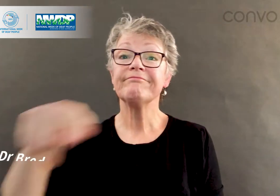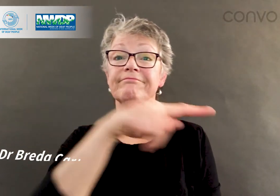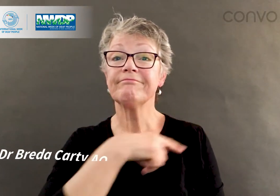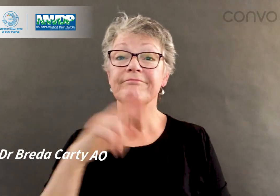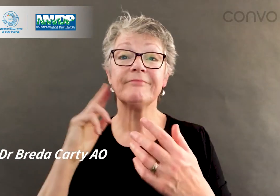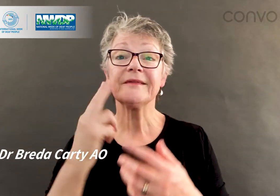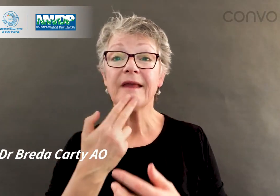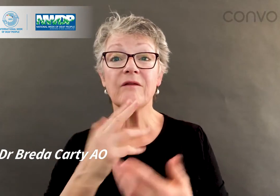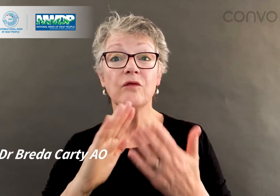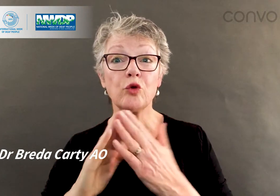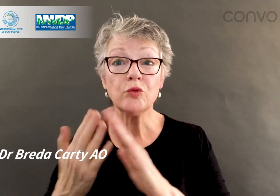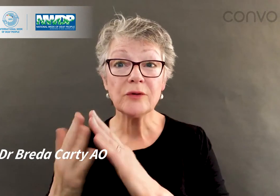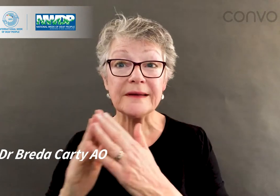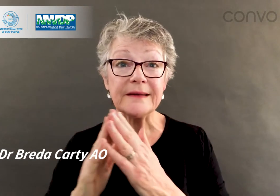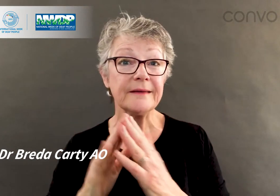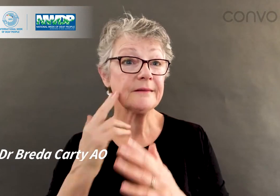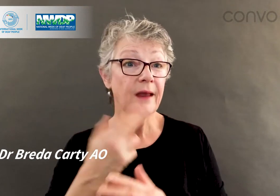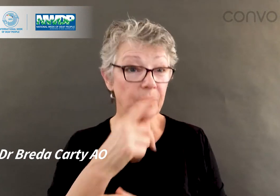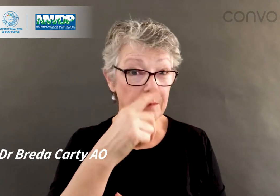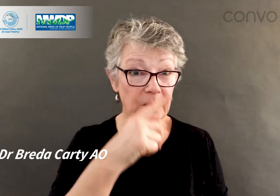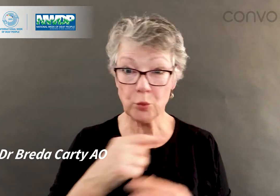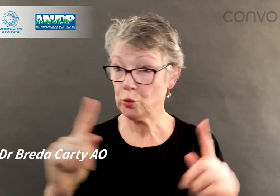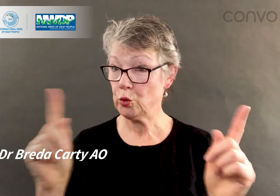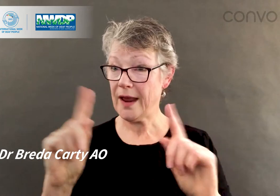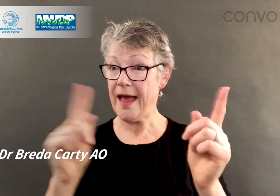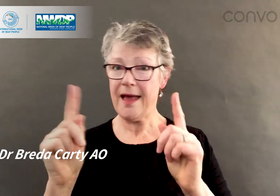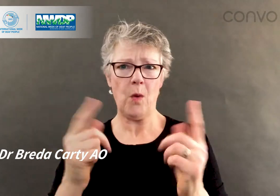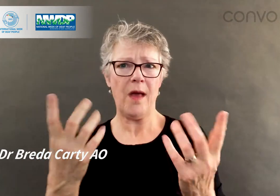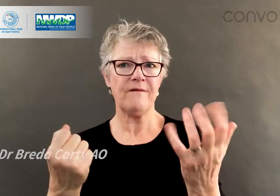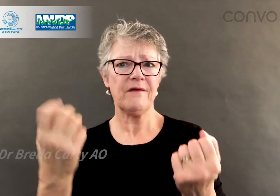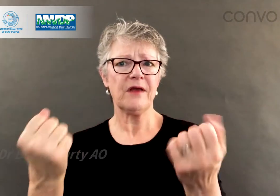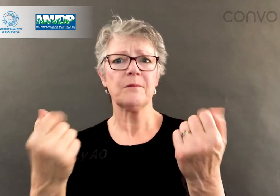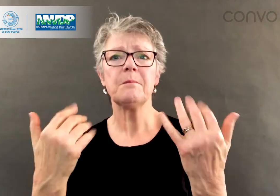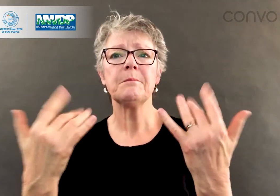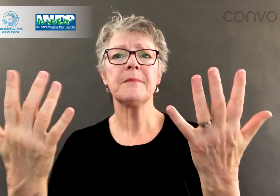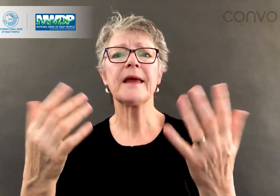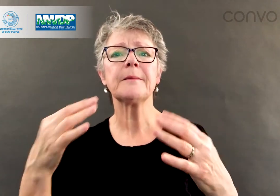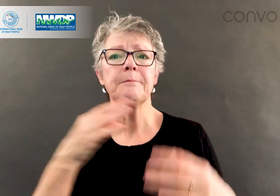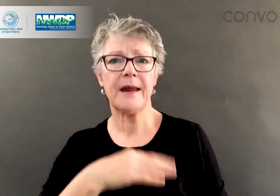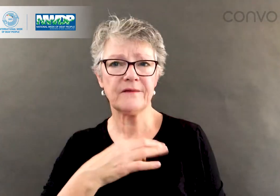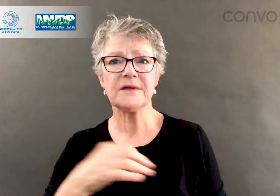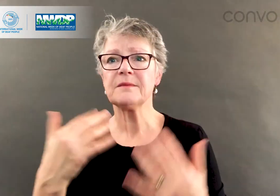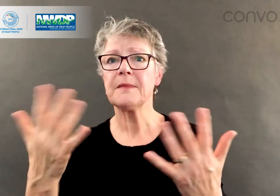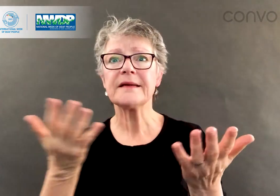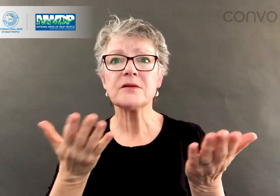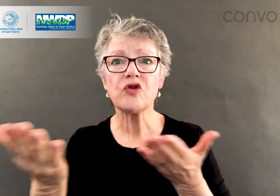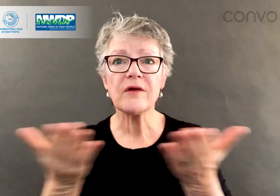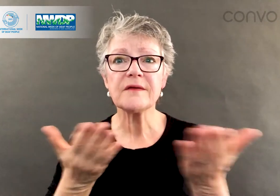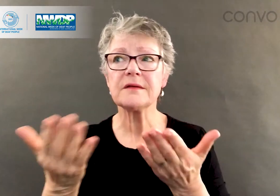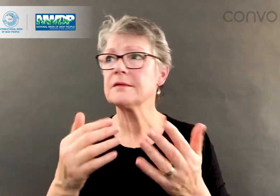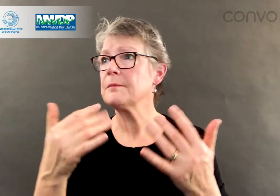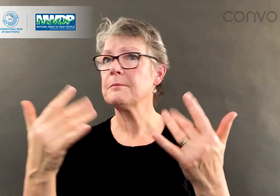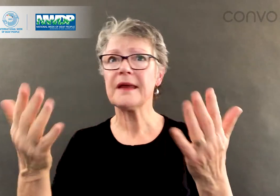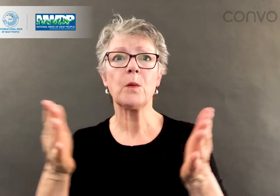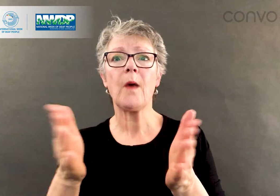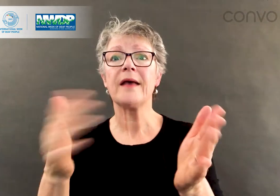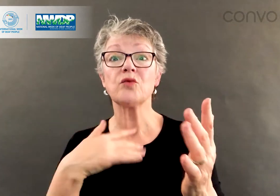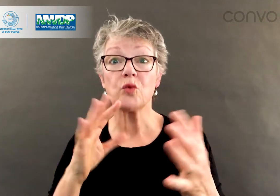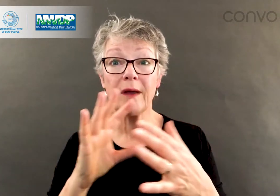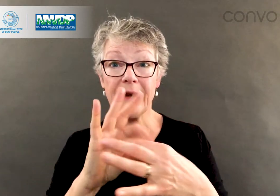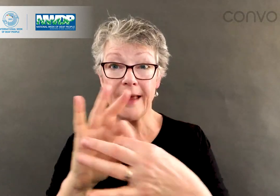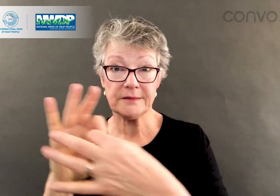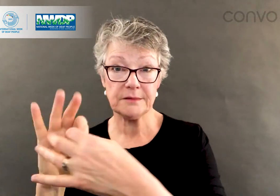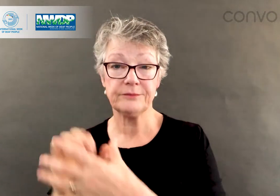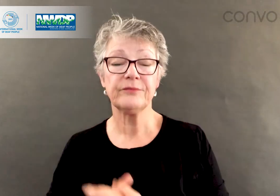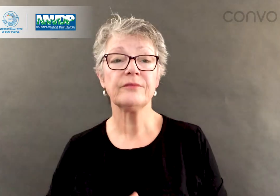In our Deaf community today, Deaf people benefit from many services and many ways to connect together.